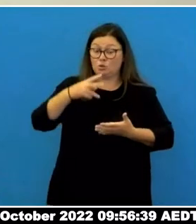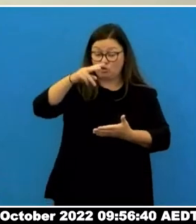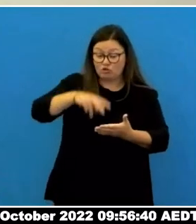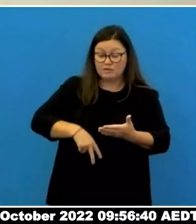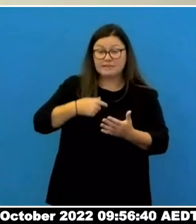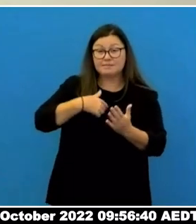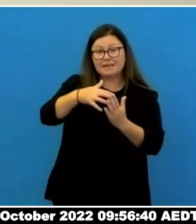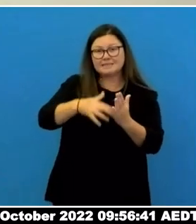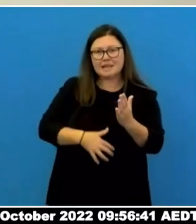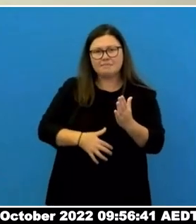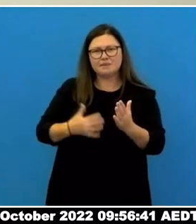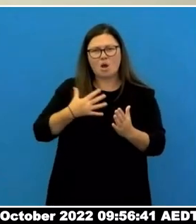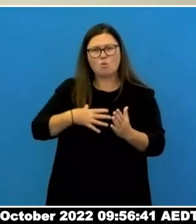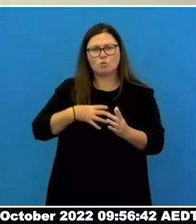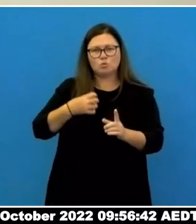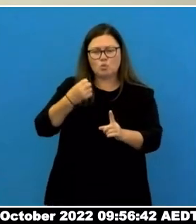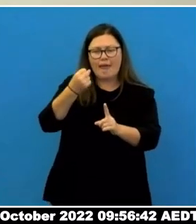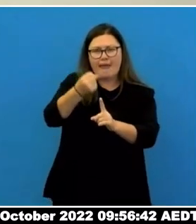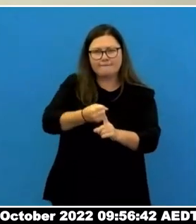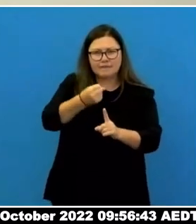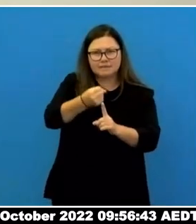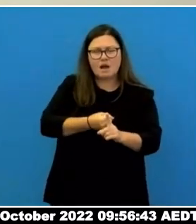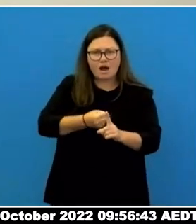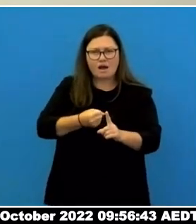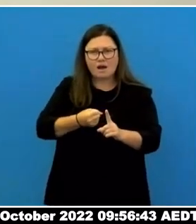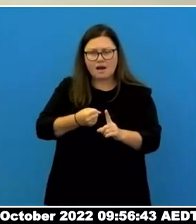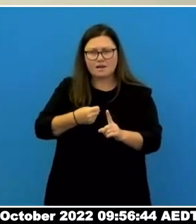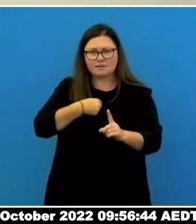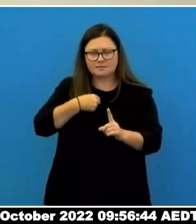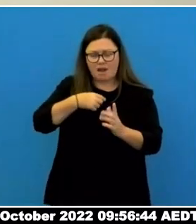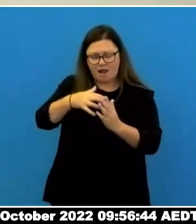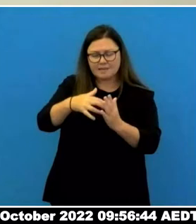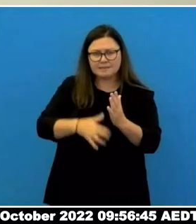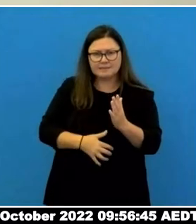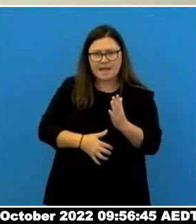by going to the document again today for the benefit of those here with us today.